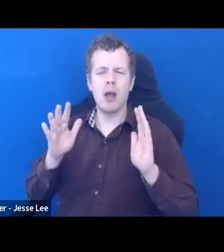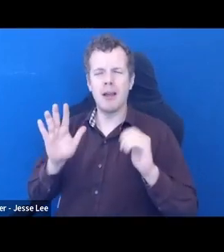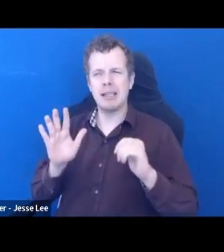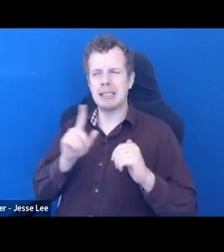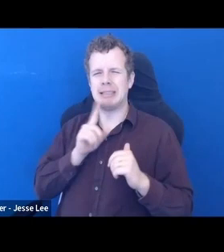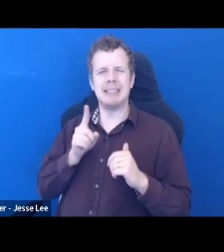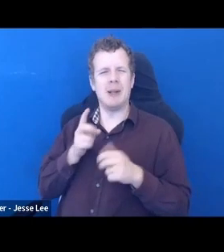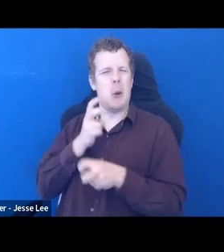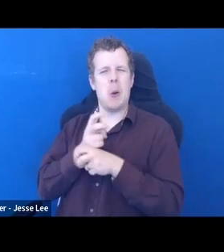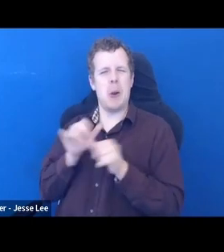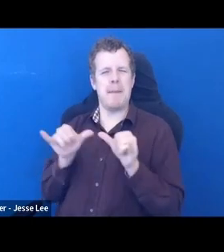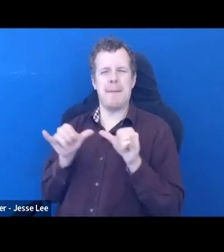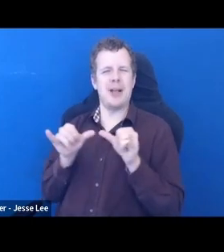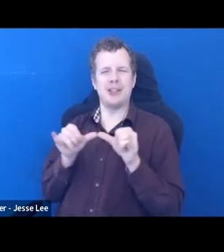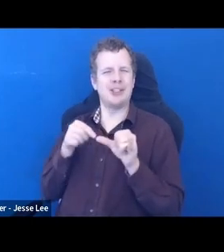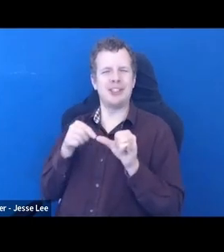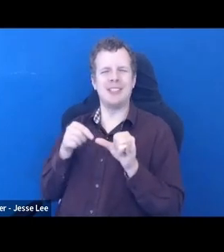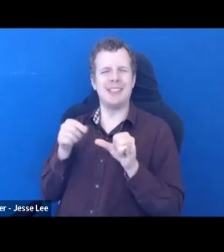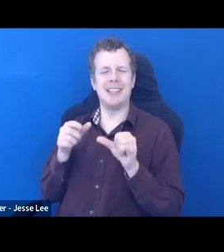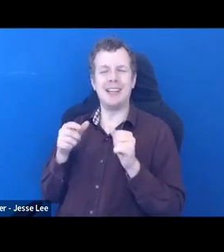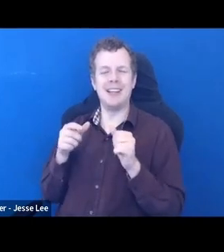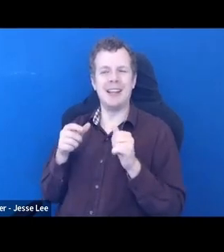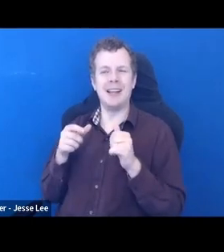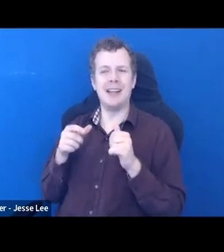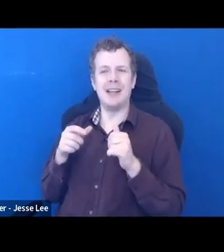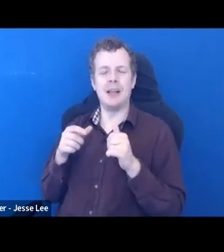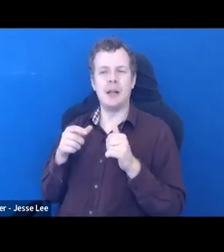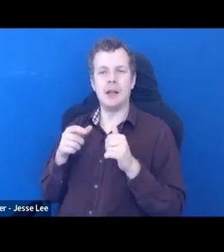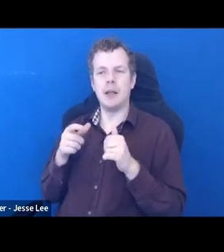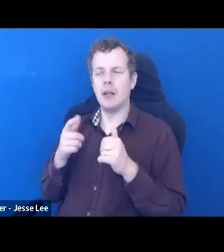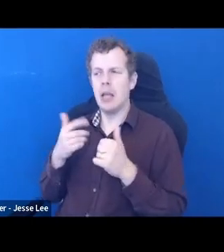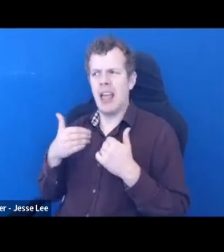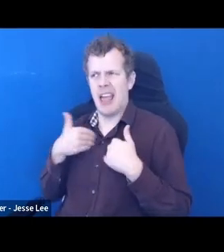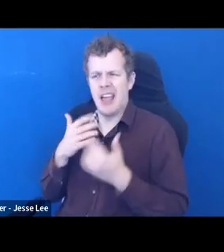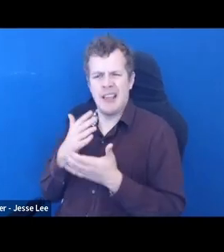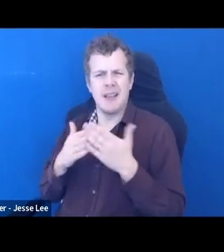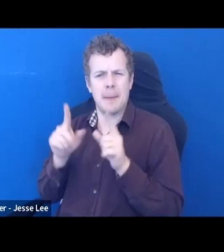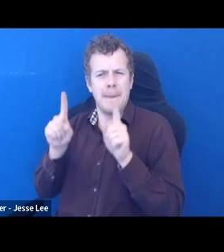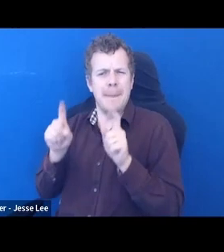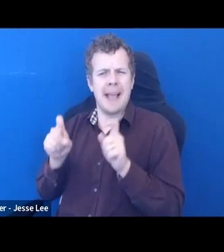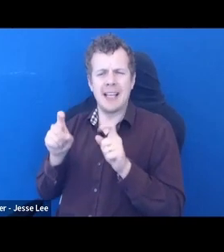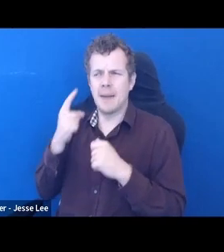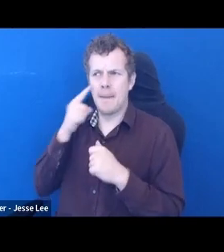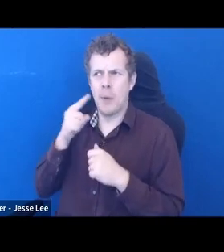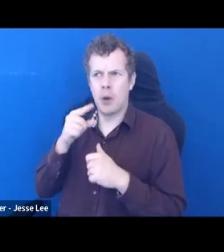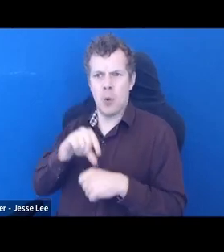There are some really good hearing health related quality of life measures coming out right now.